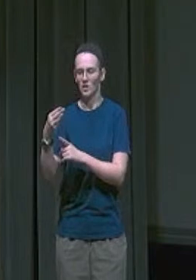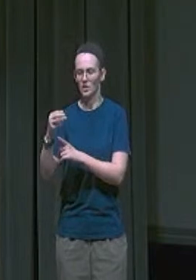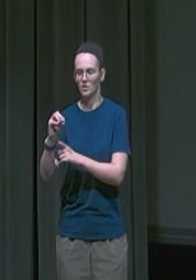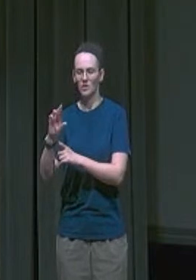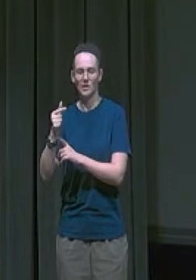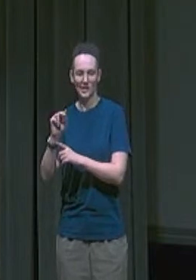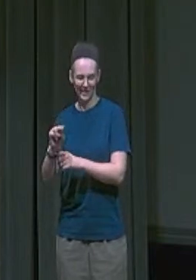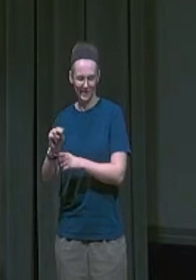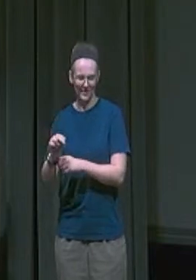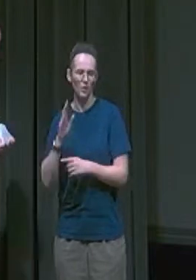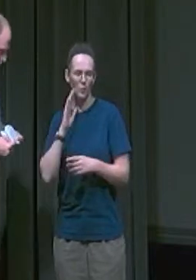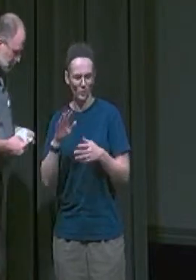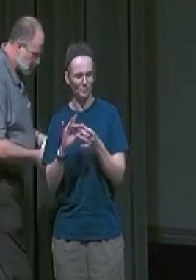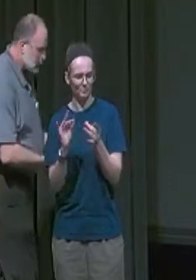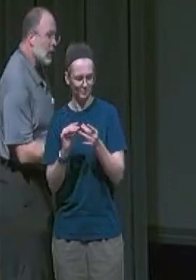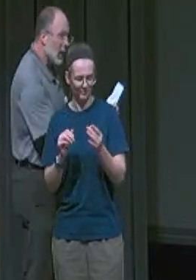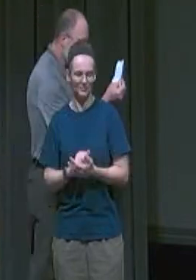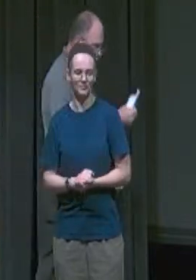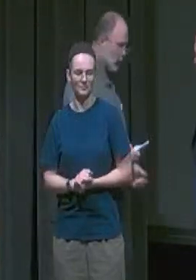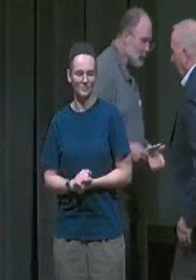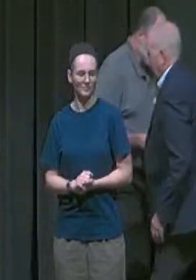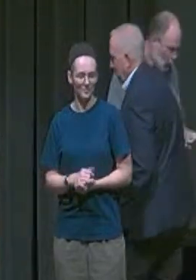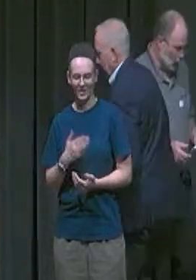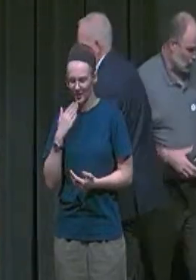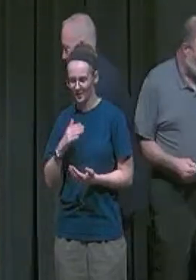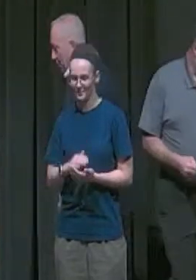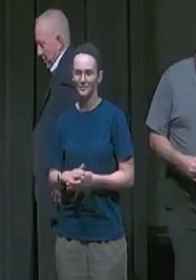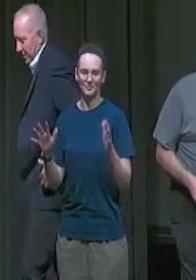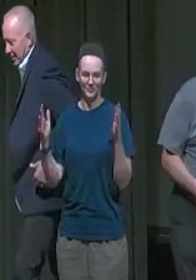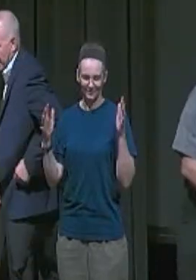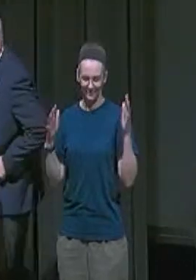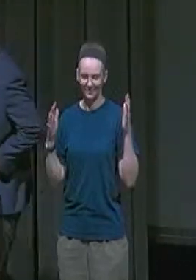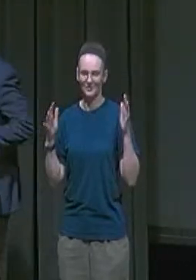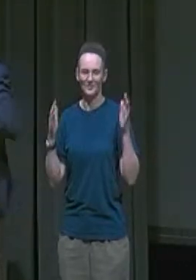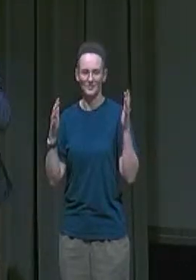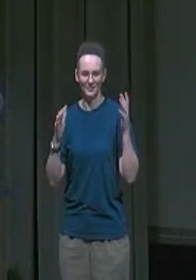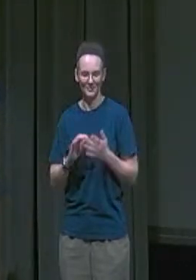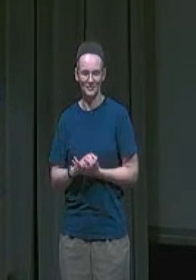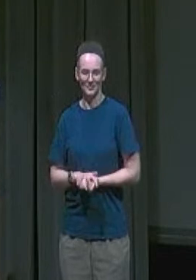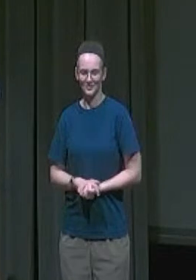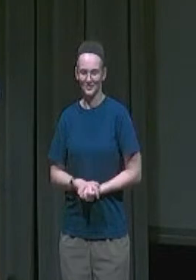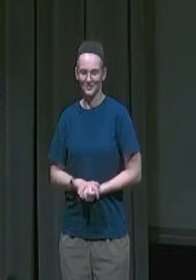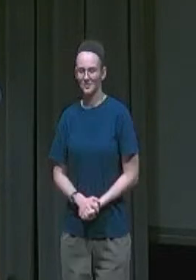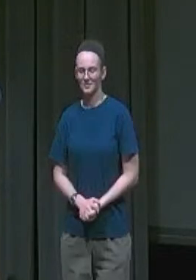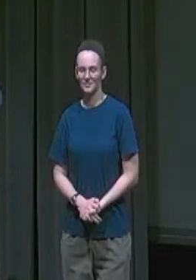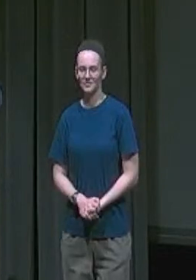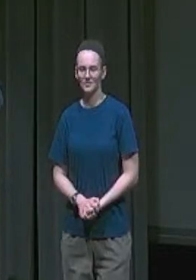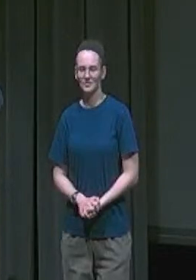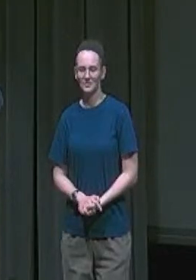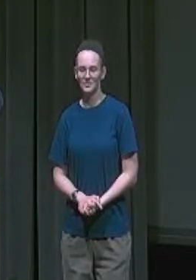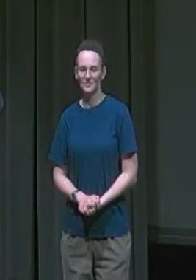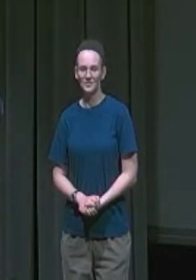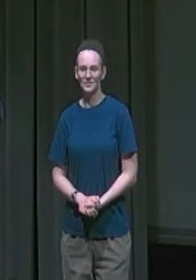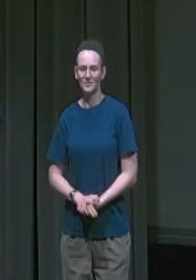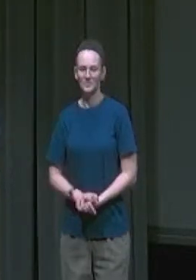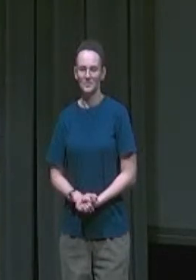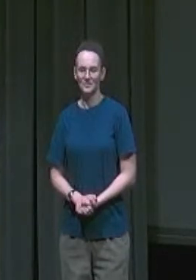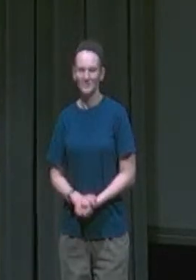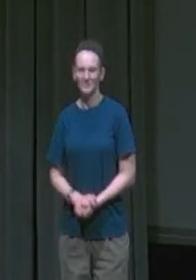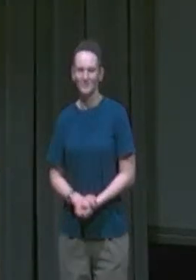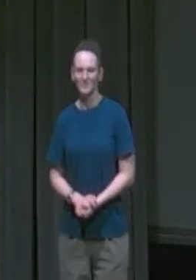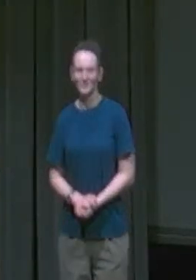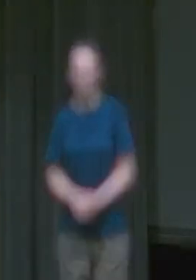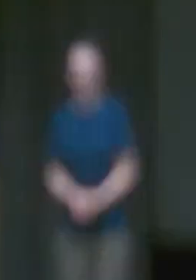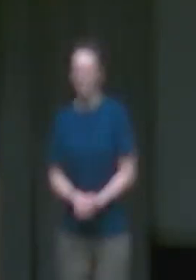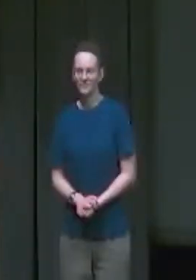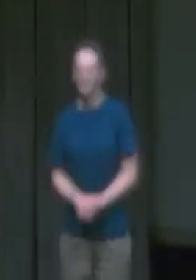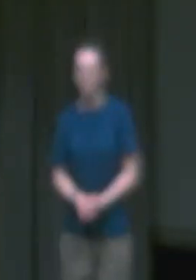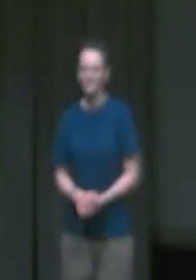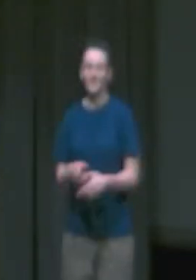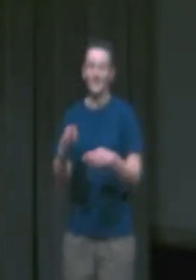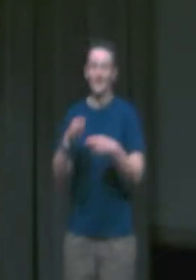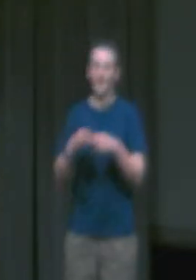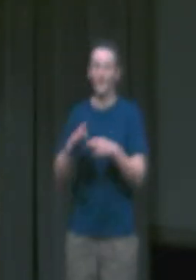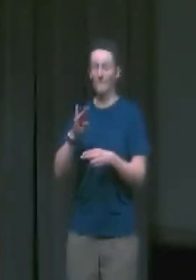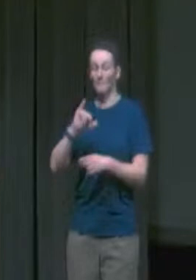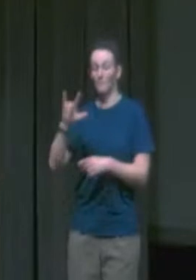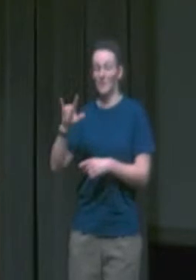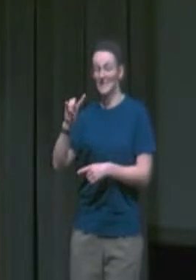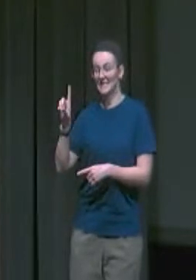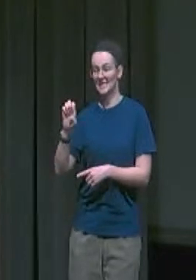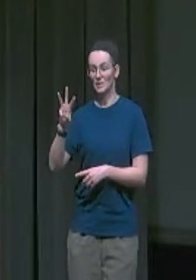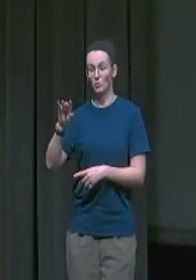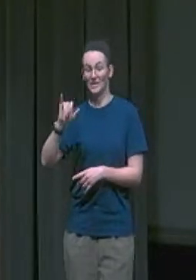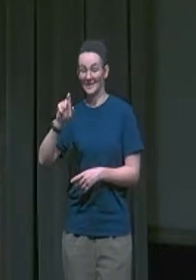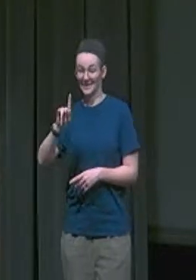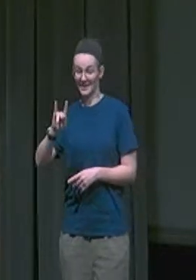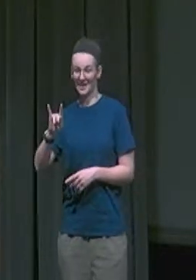remarks listen the name Bill Zawiski lives in it lives in memory for for a lot of